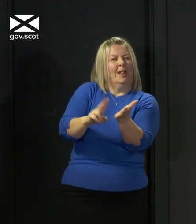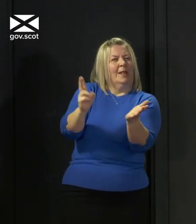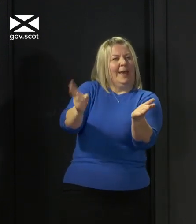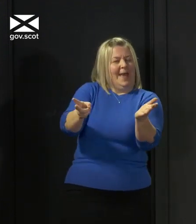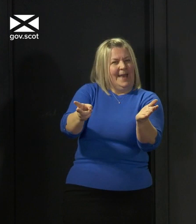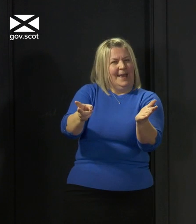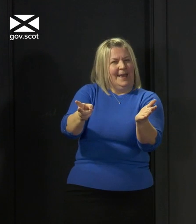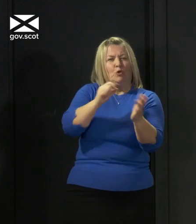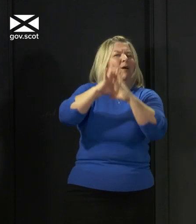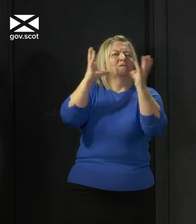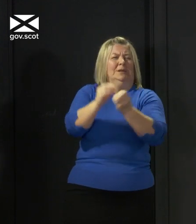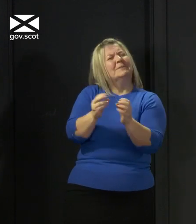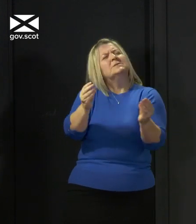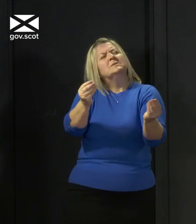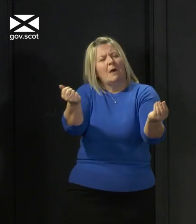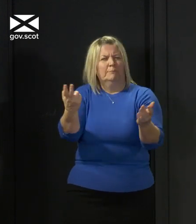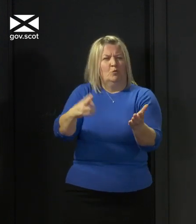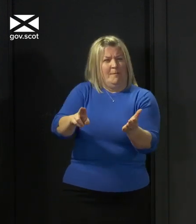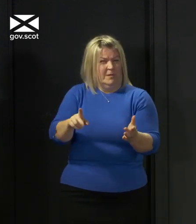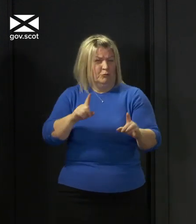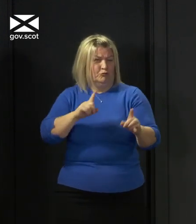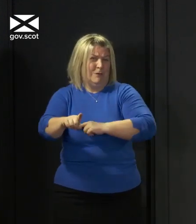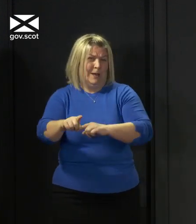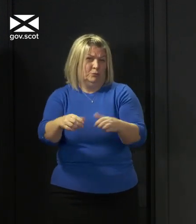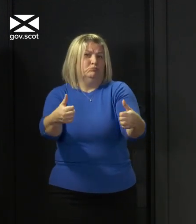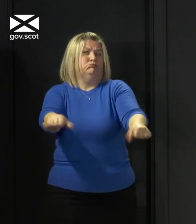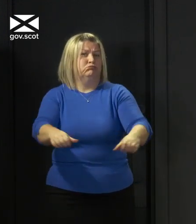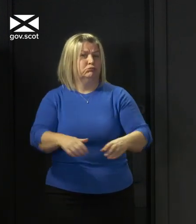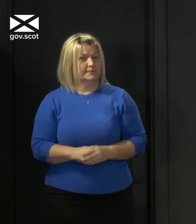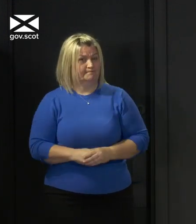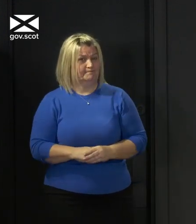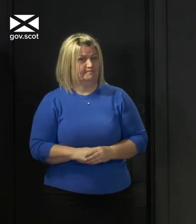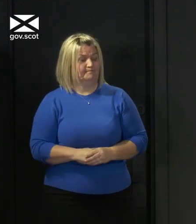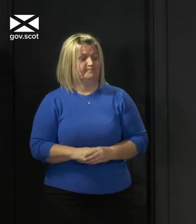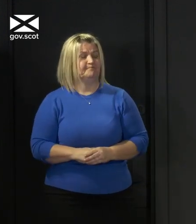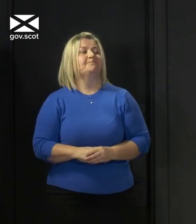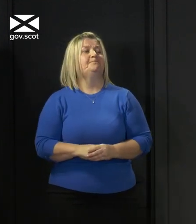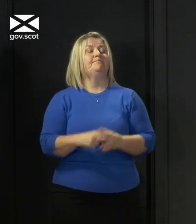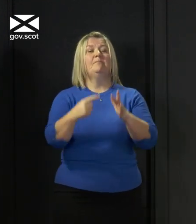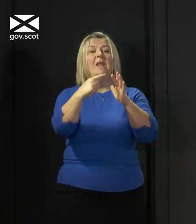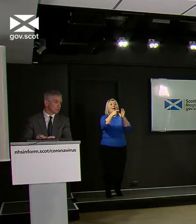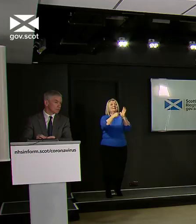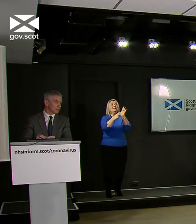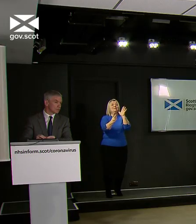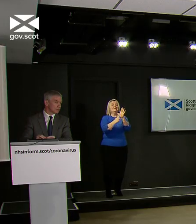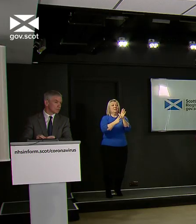challenges we have to seek to address Peter Smith from ITV News